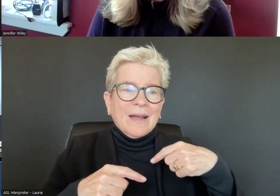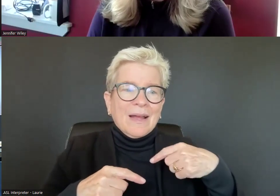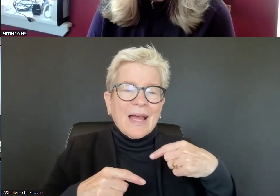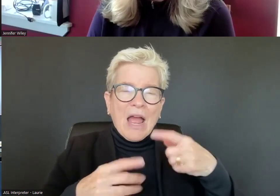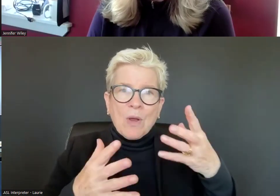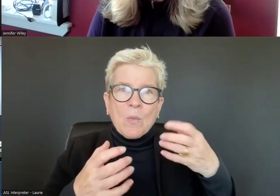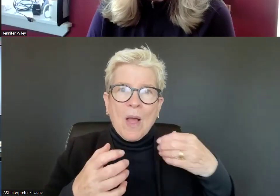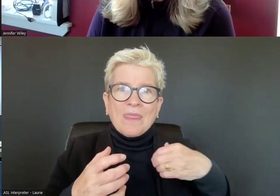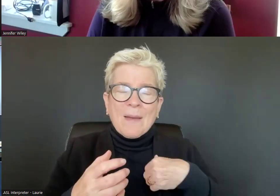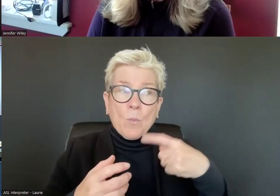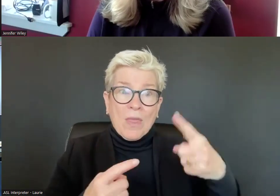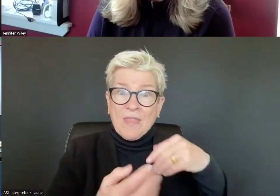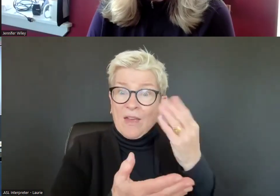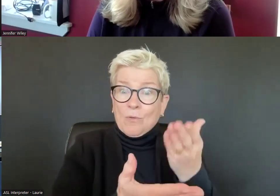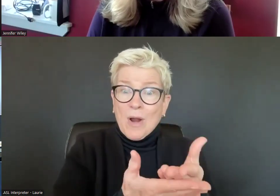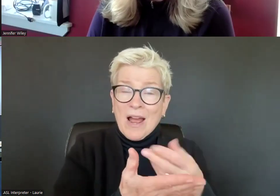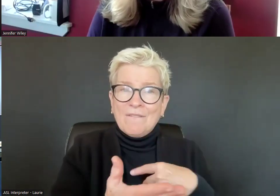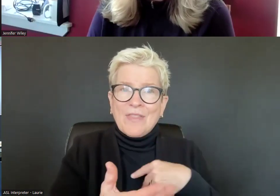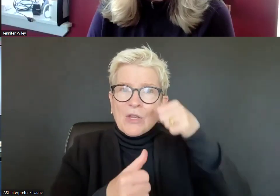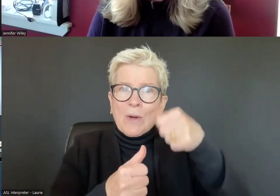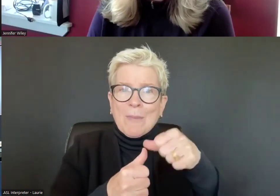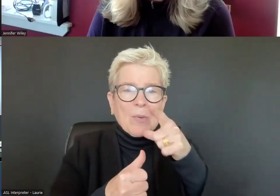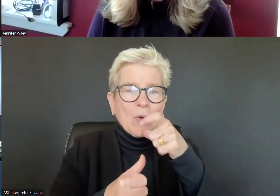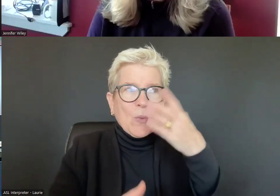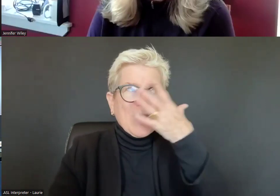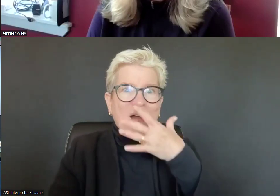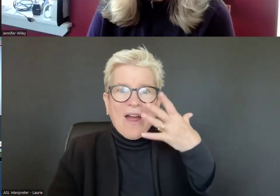forward to when they come to the high school and know that we're there for them. We try